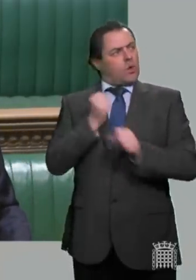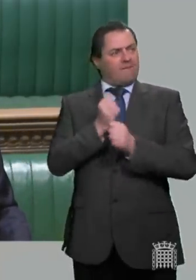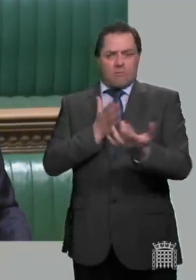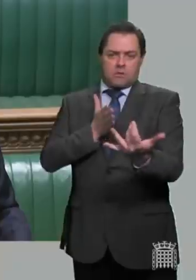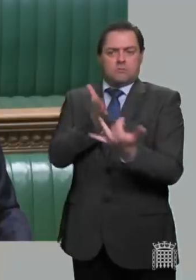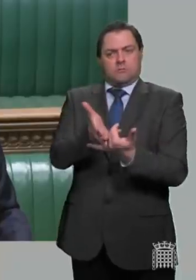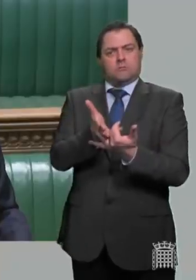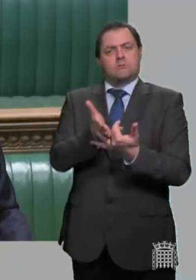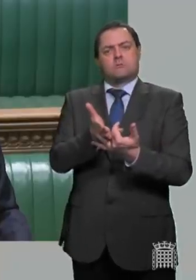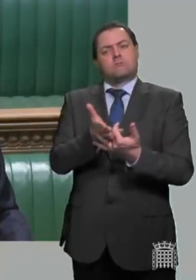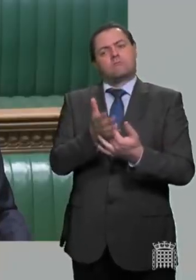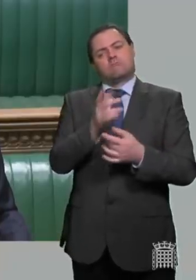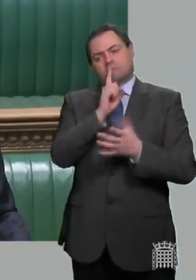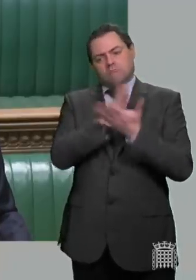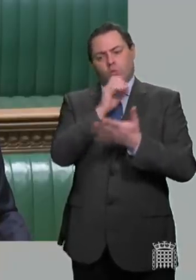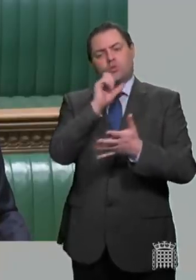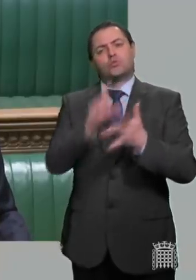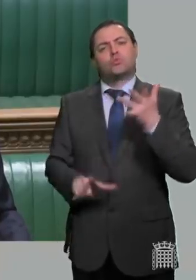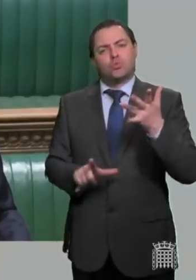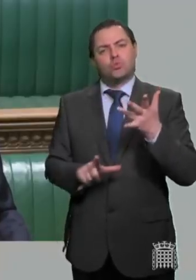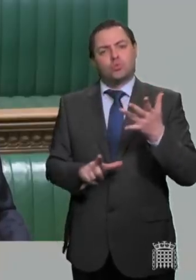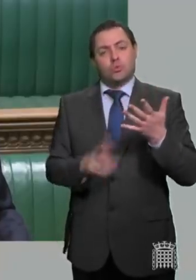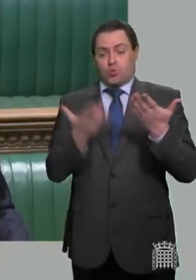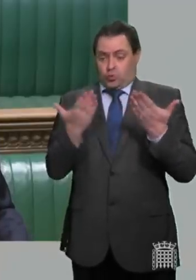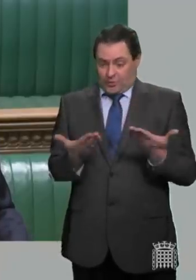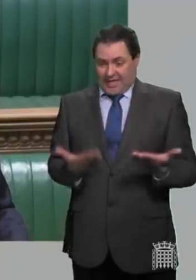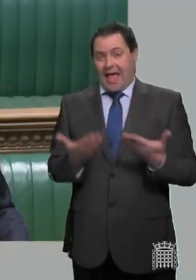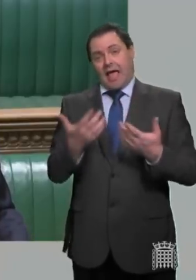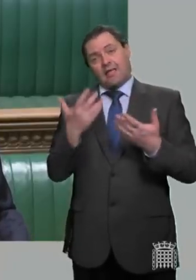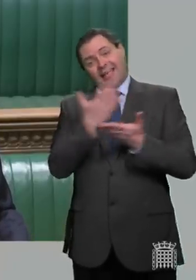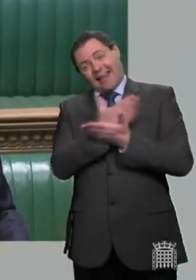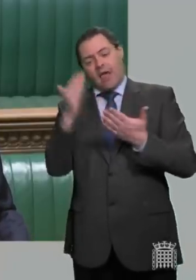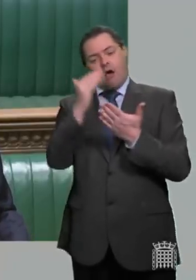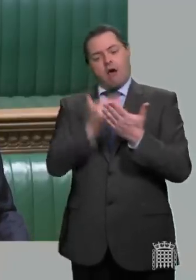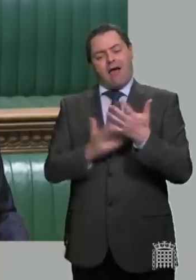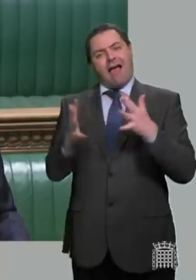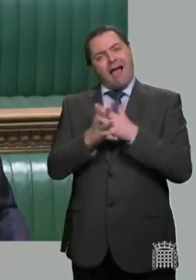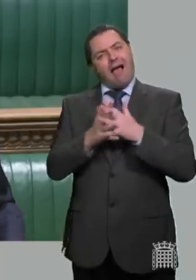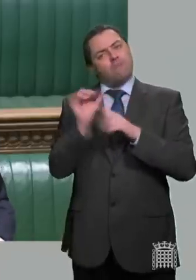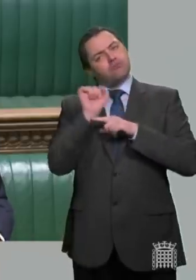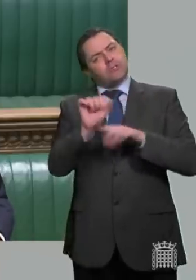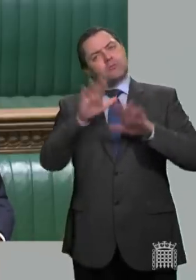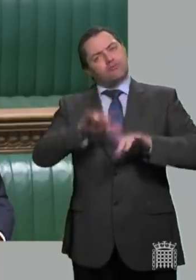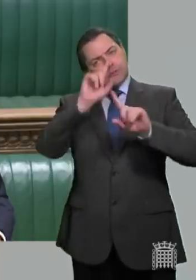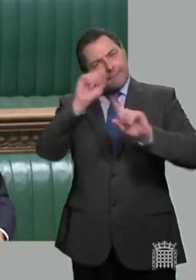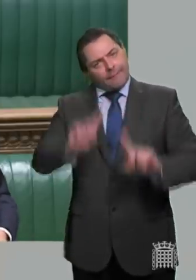Today, we set out a plan to protect the jobs and livelihoods of the British people, but the